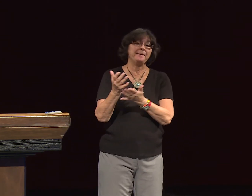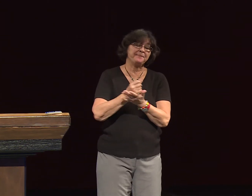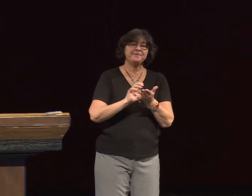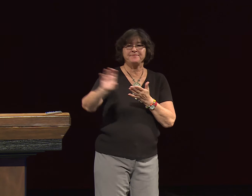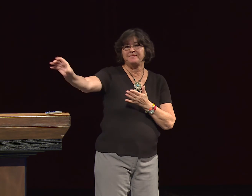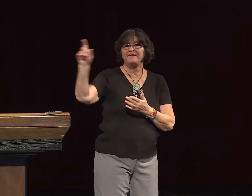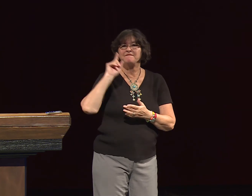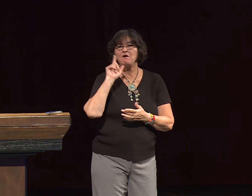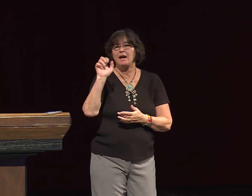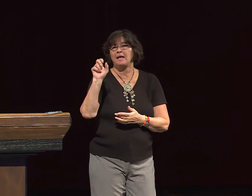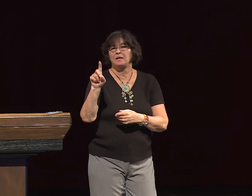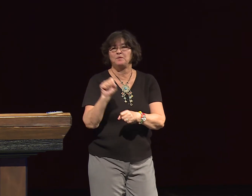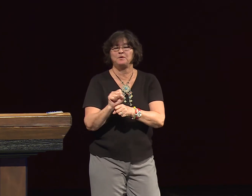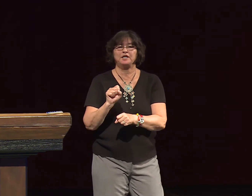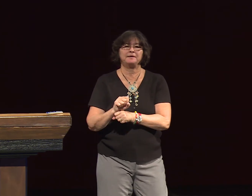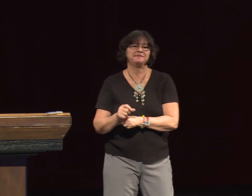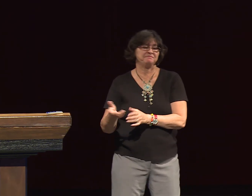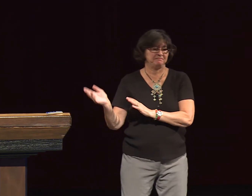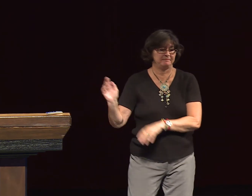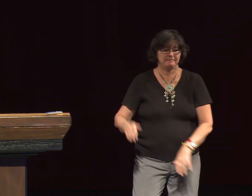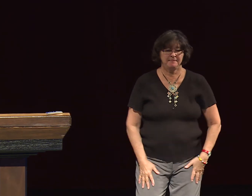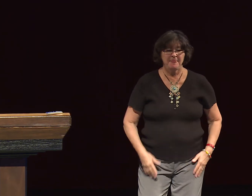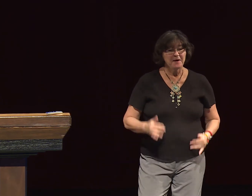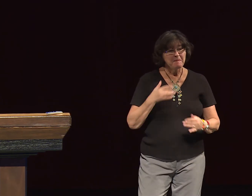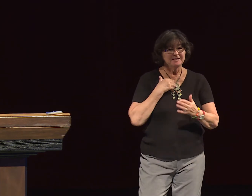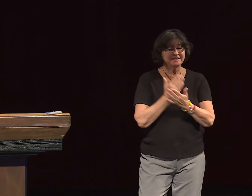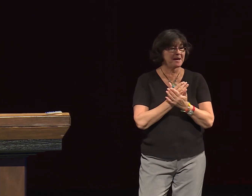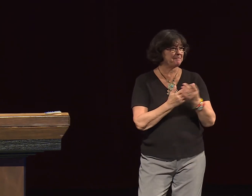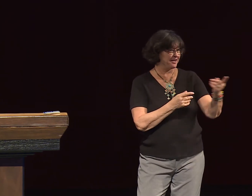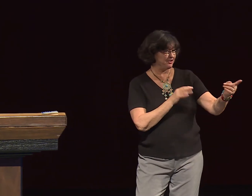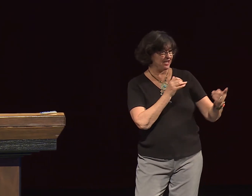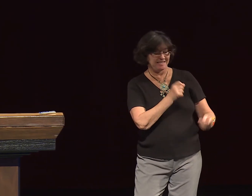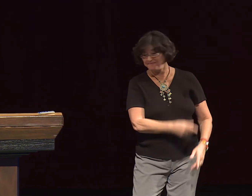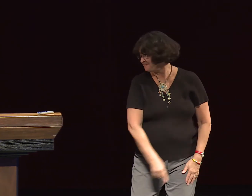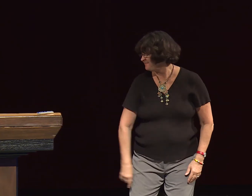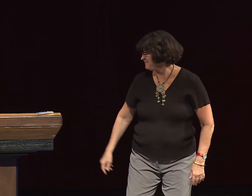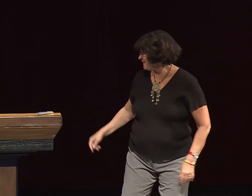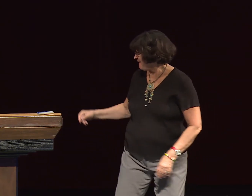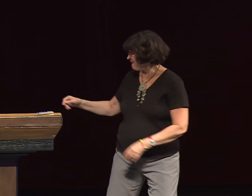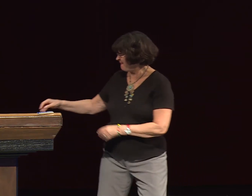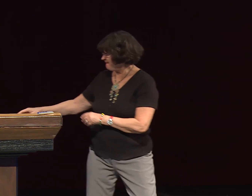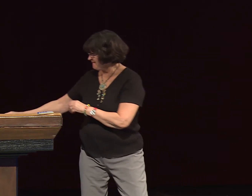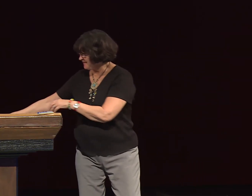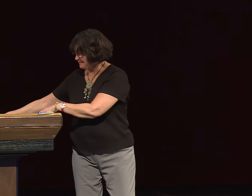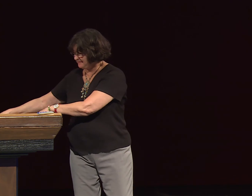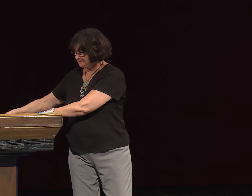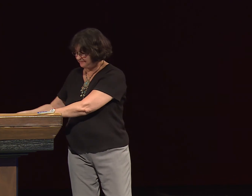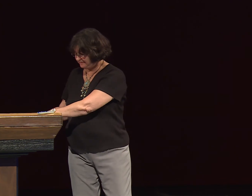So, the purpose of this is for me to collect some money to donate to the LEAD-K initiative.